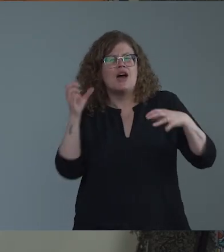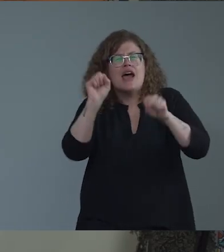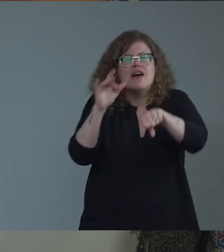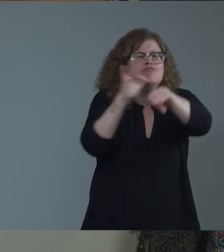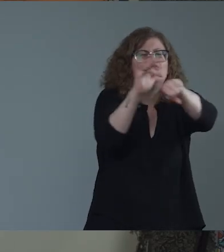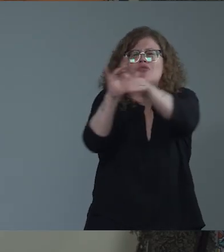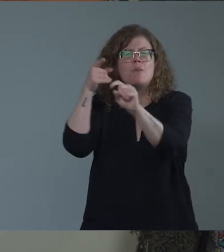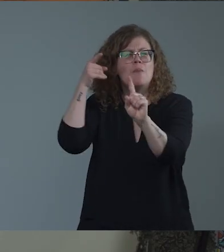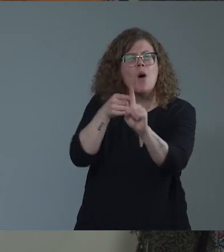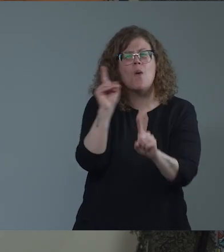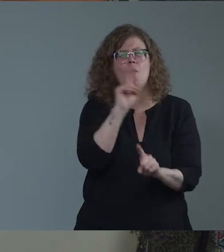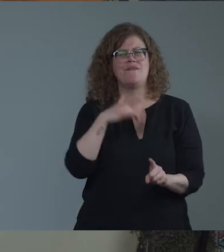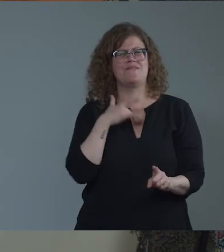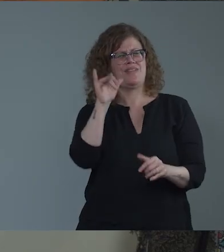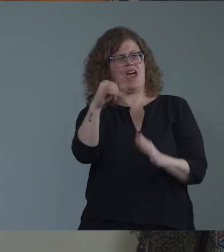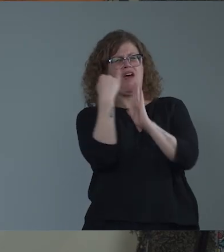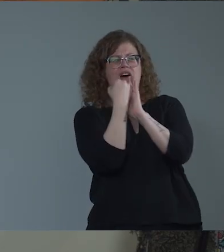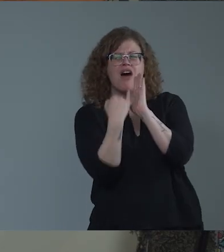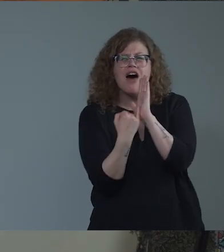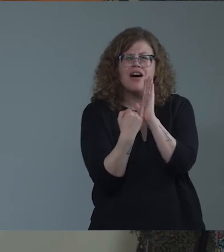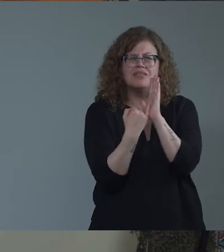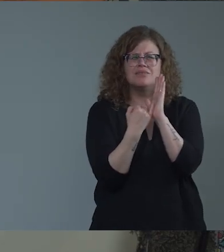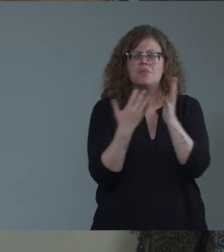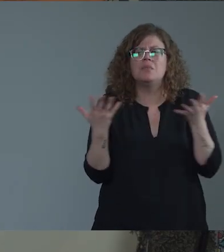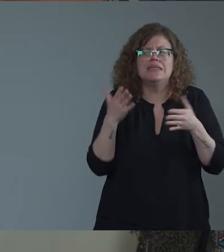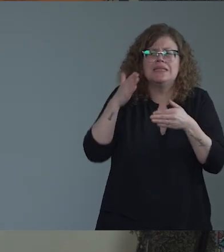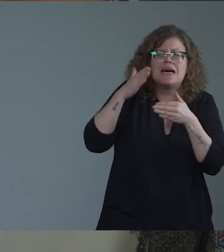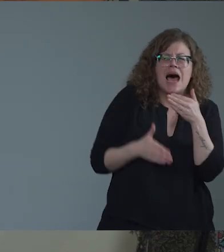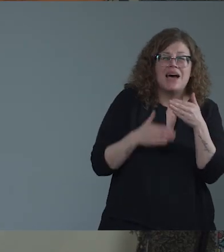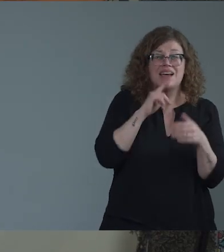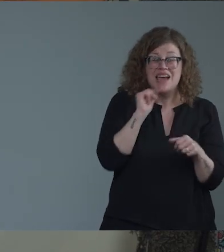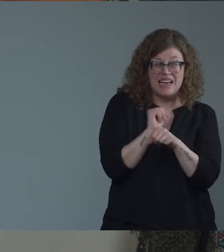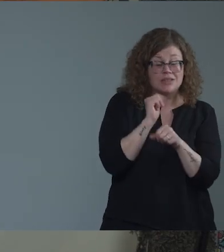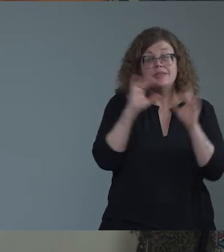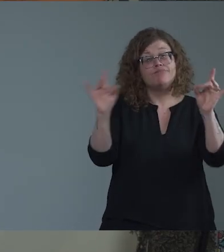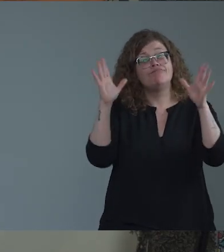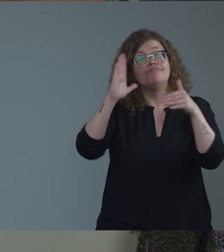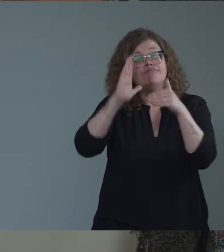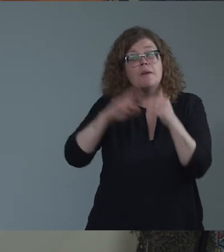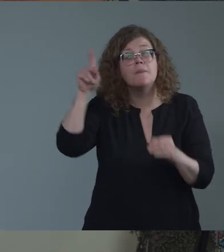and that's why I think it's very important in my role to center the public within public art.